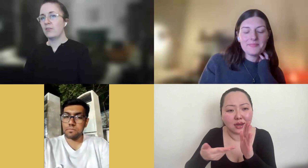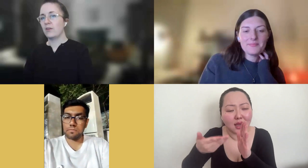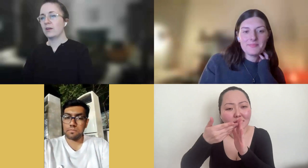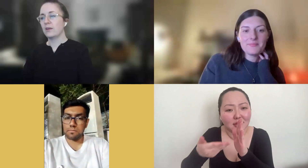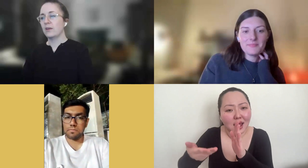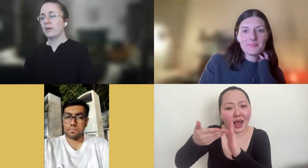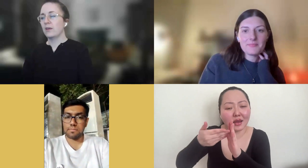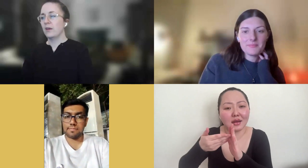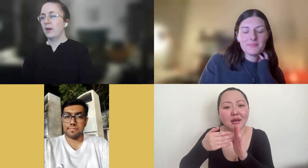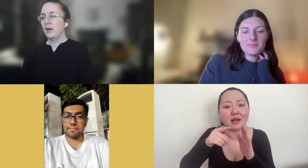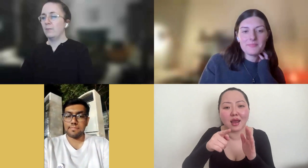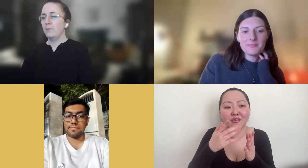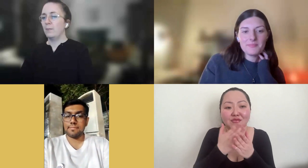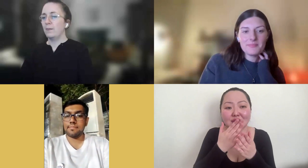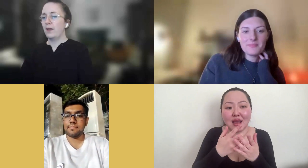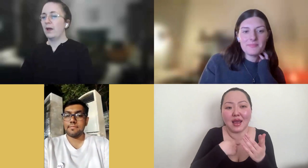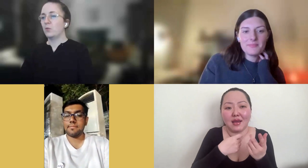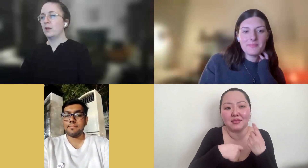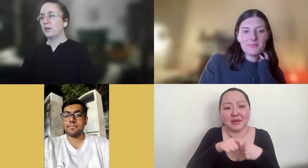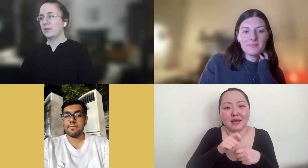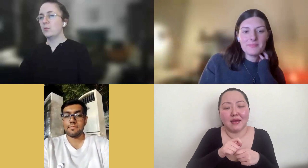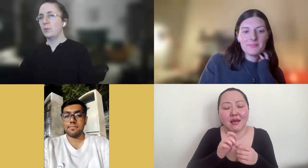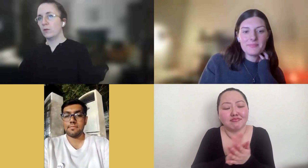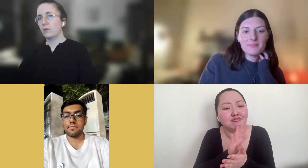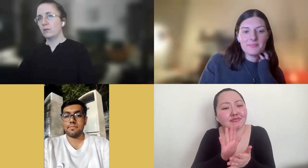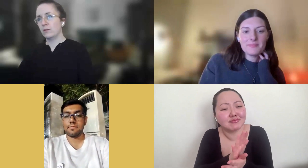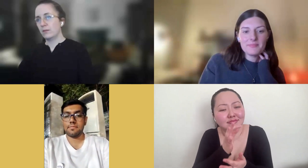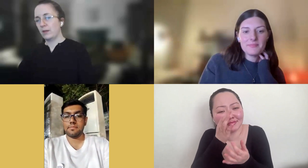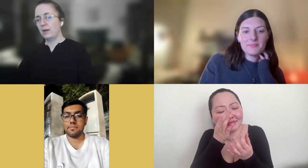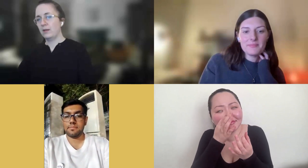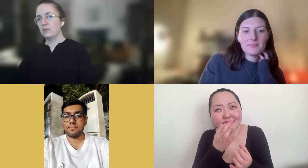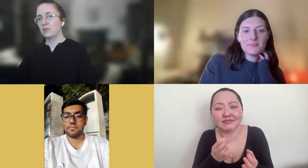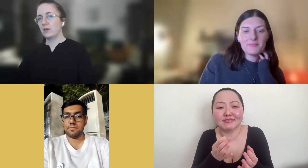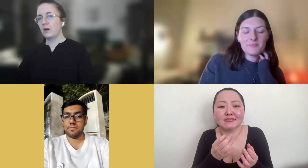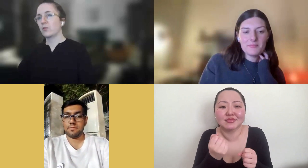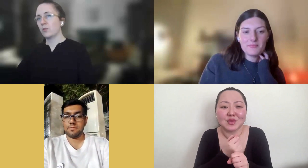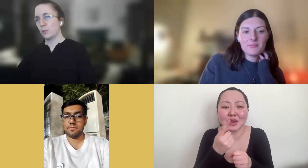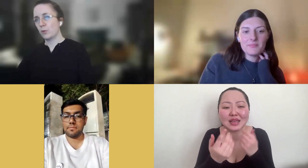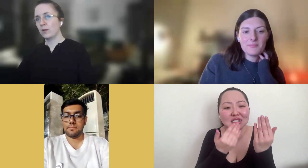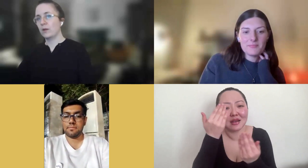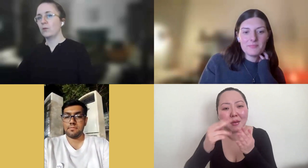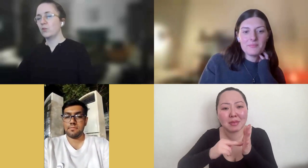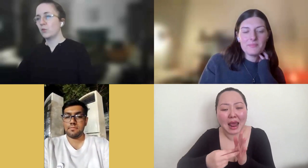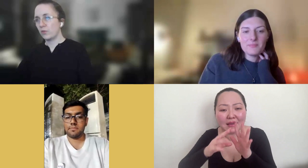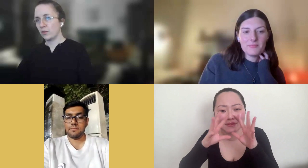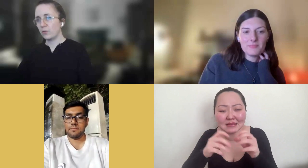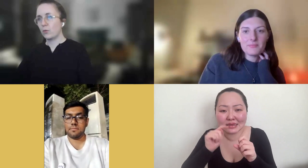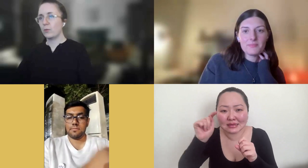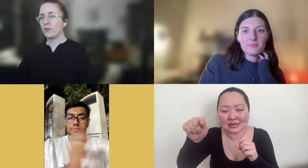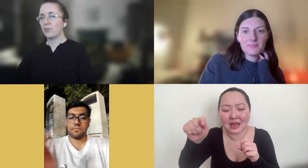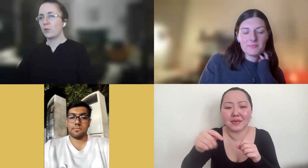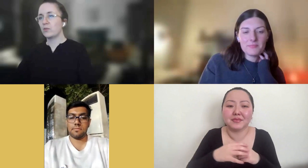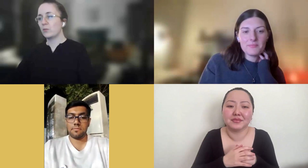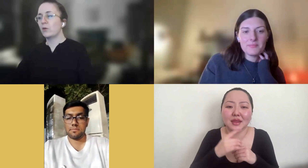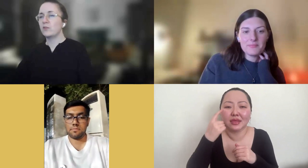It is like - how do we extend beyond that and ask for more? We should always be asking for more. We